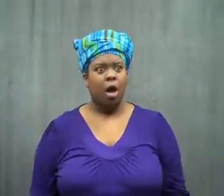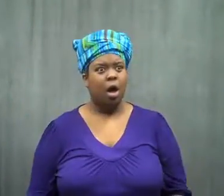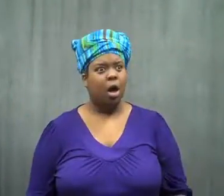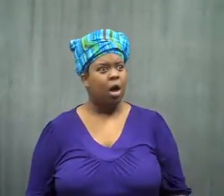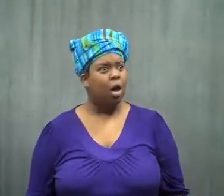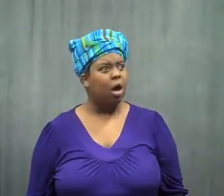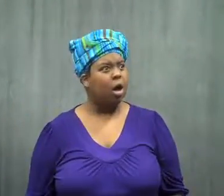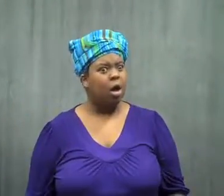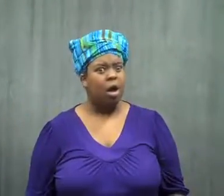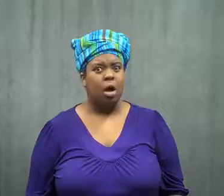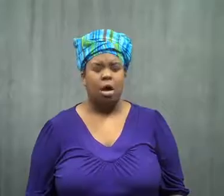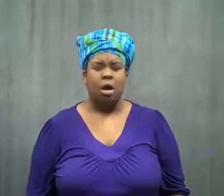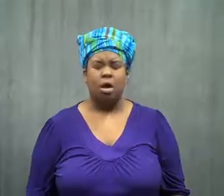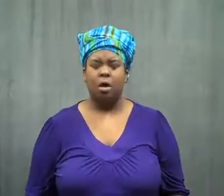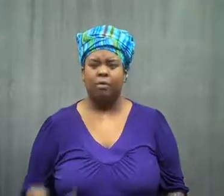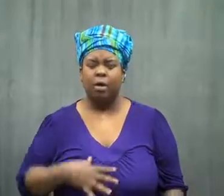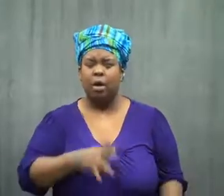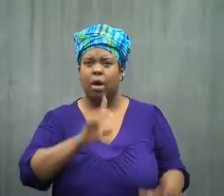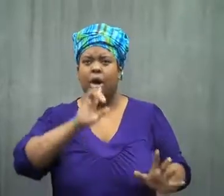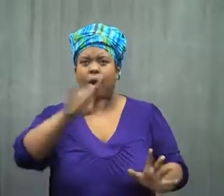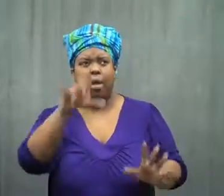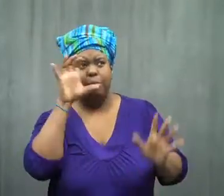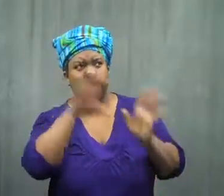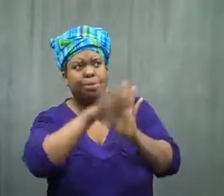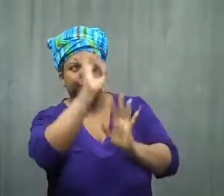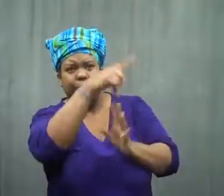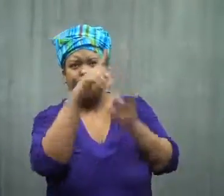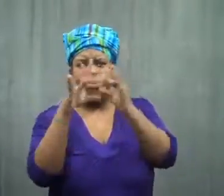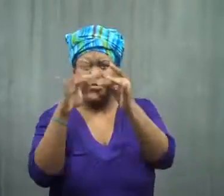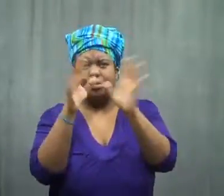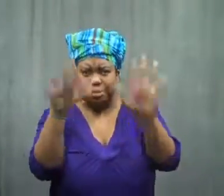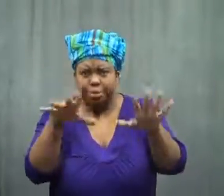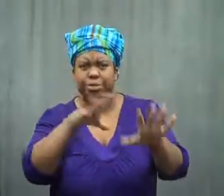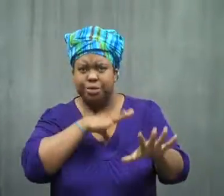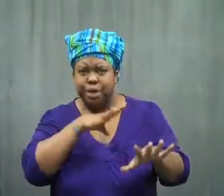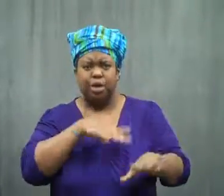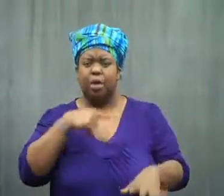She ordered what I pointed at.